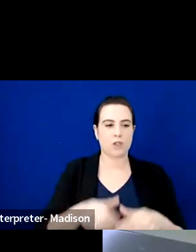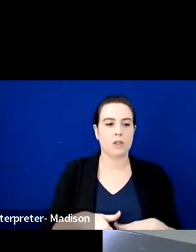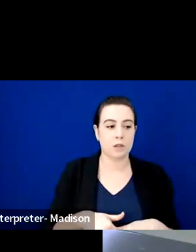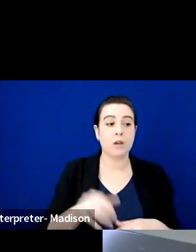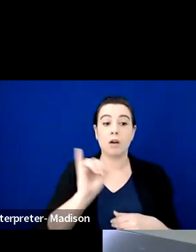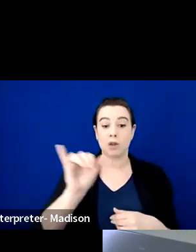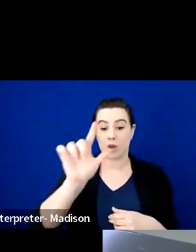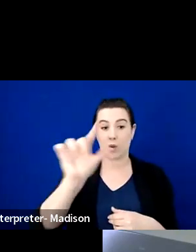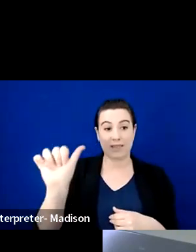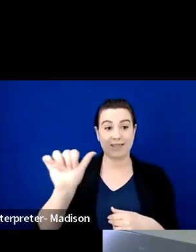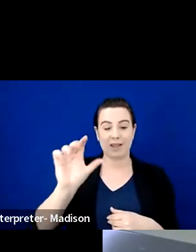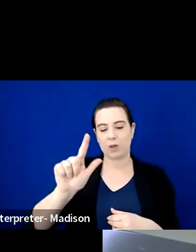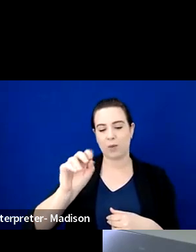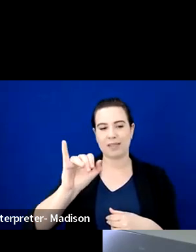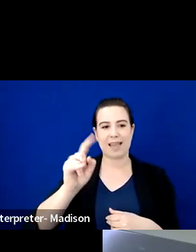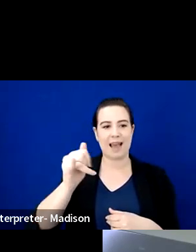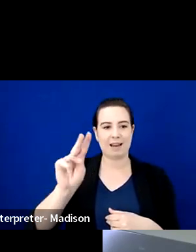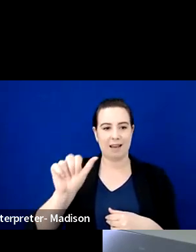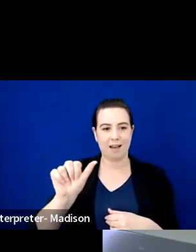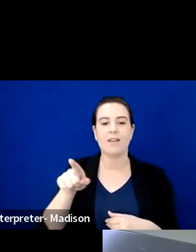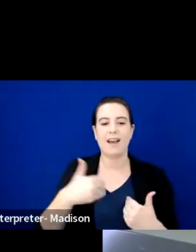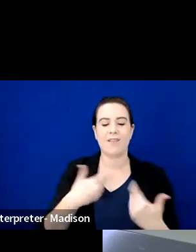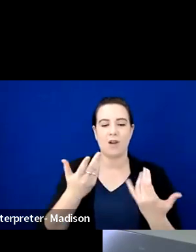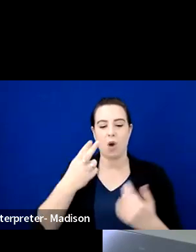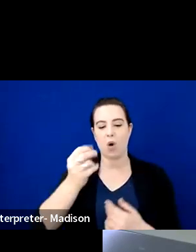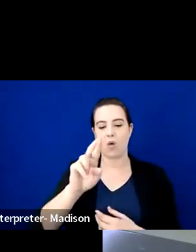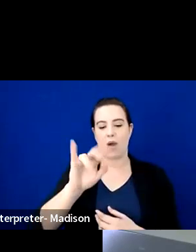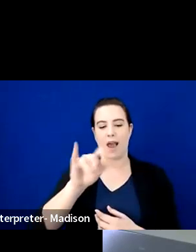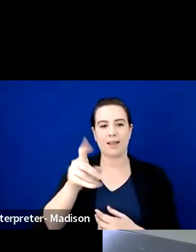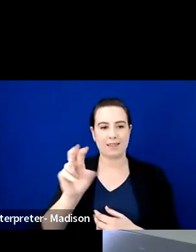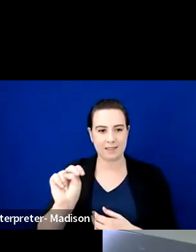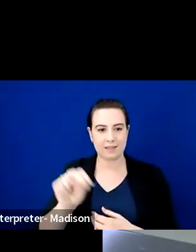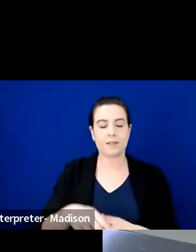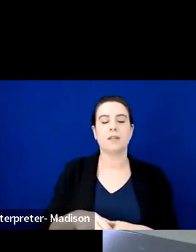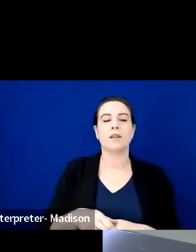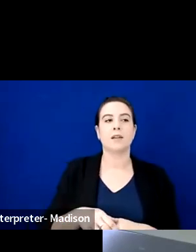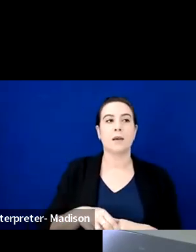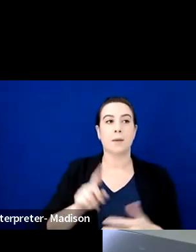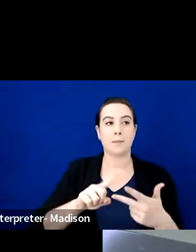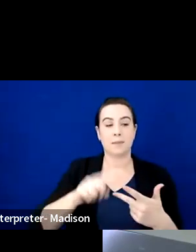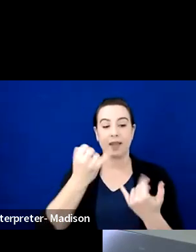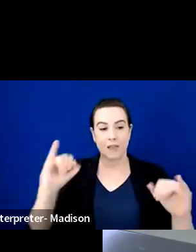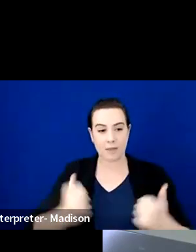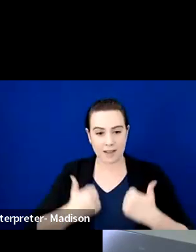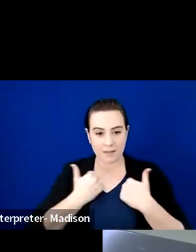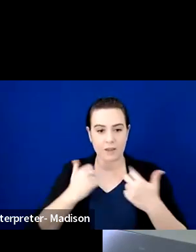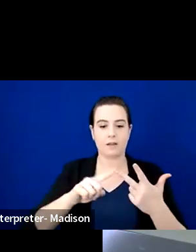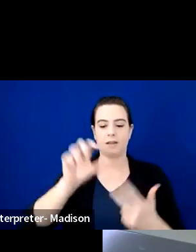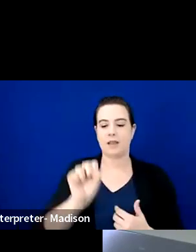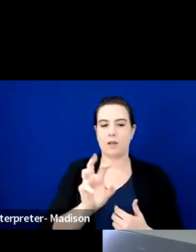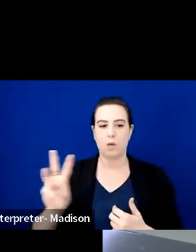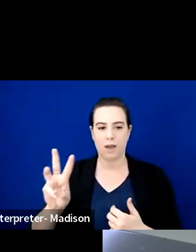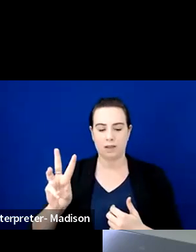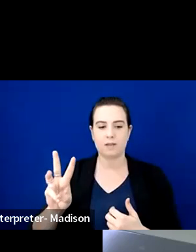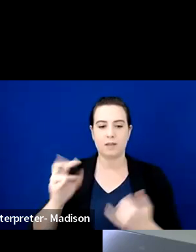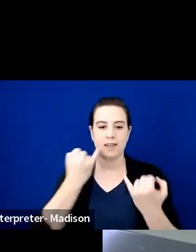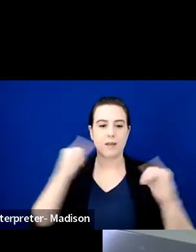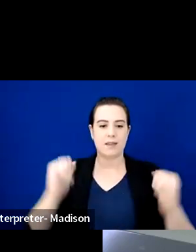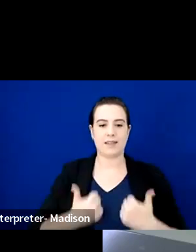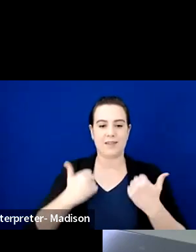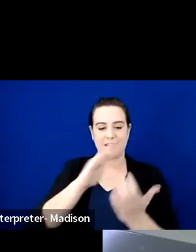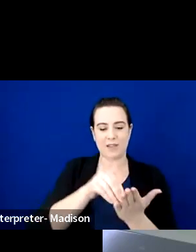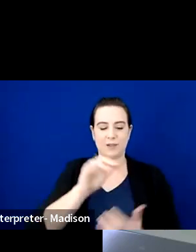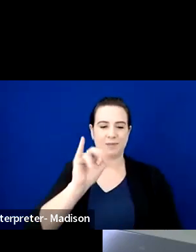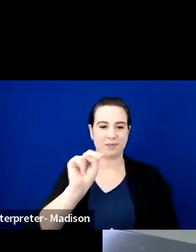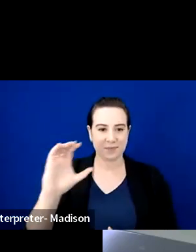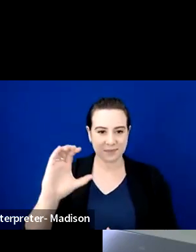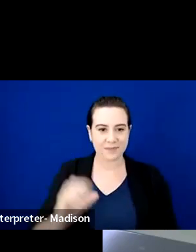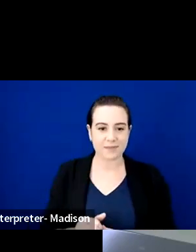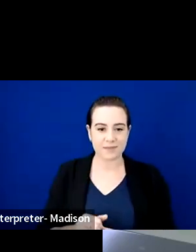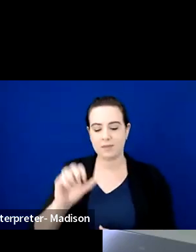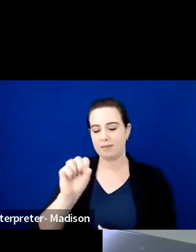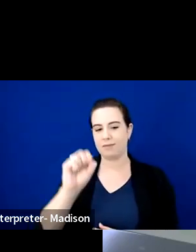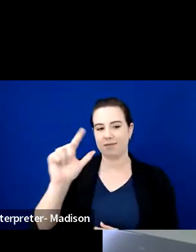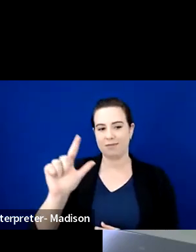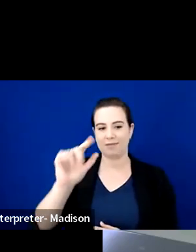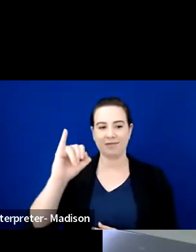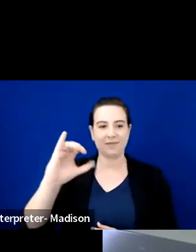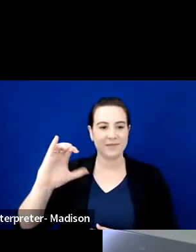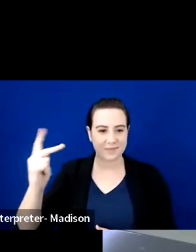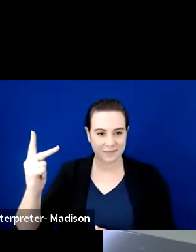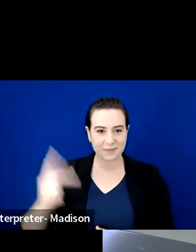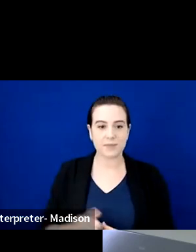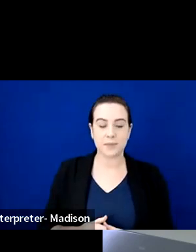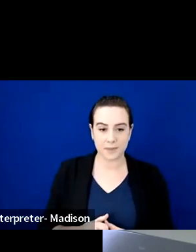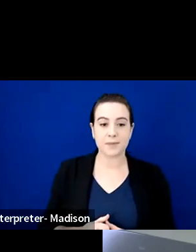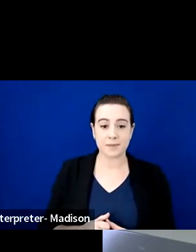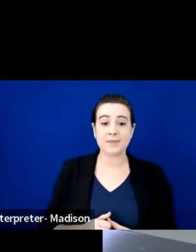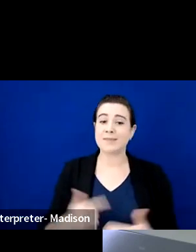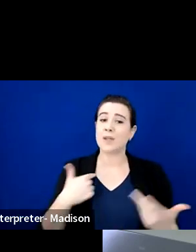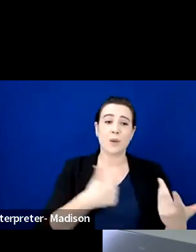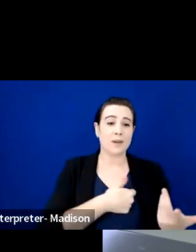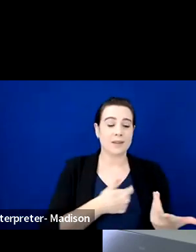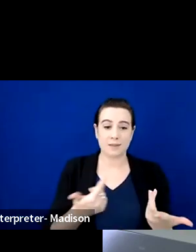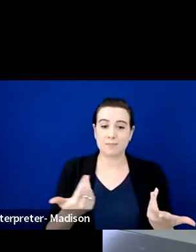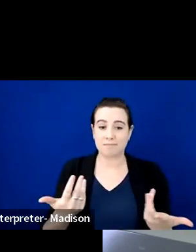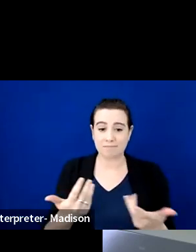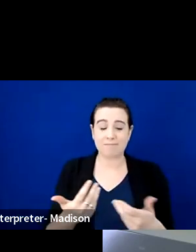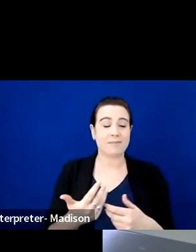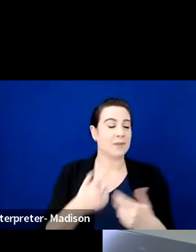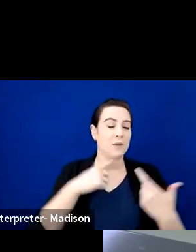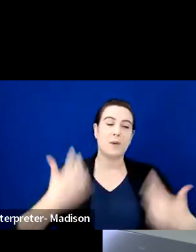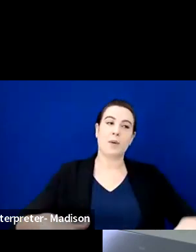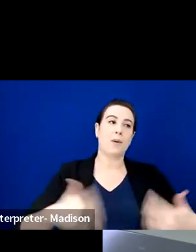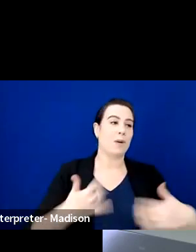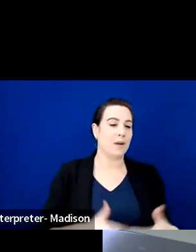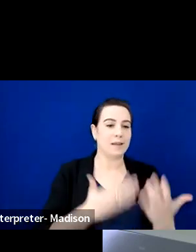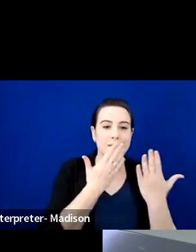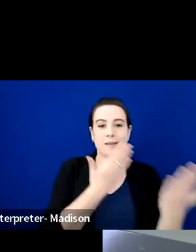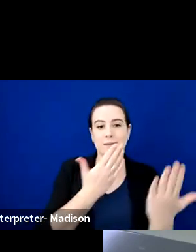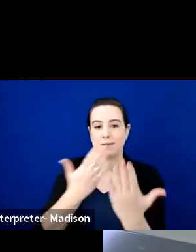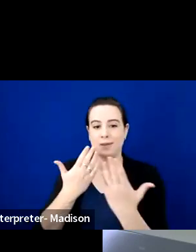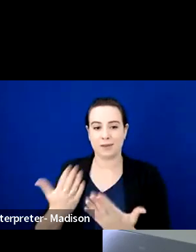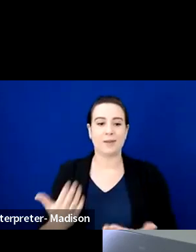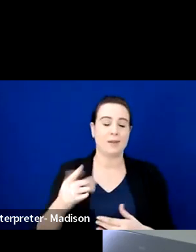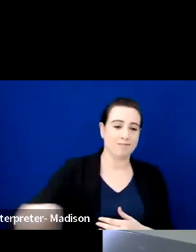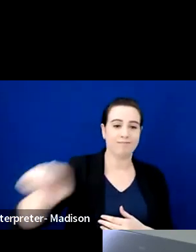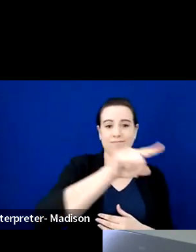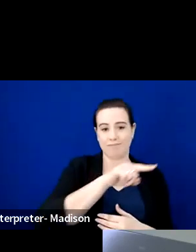The services for independent living, the Ohio statewide independent living council, and Idaho, we worked with the disability action center northwest, life, a center for independent living, and Link, the living independence network corporation.